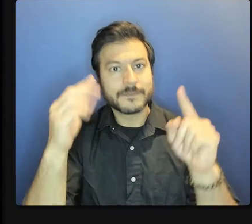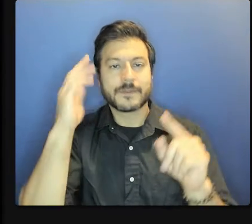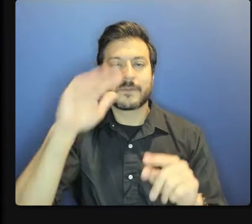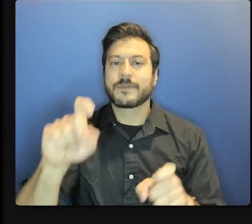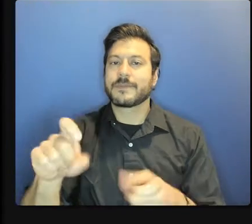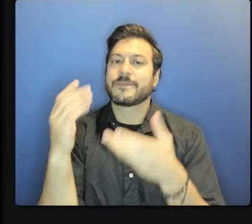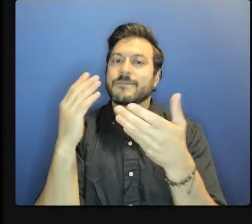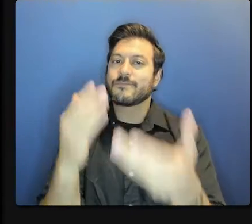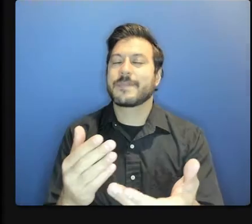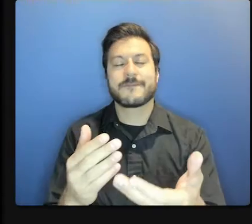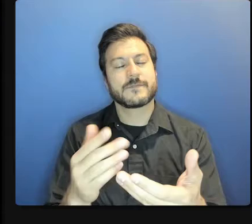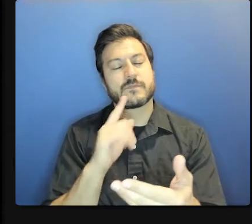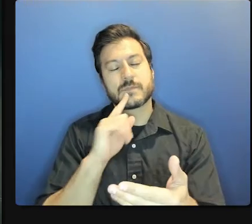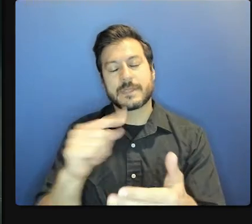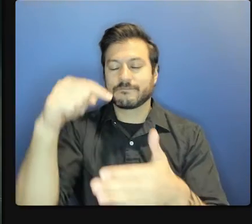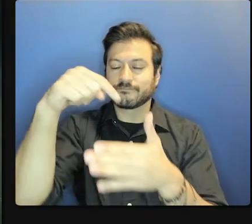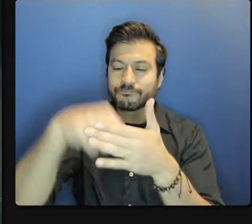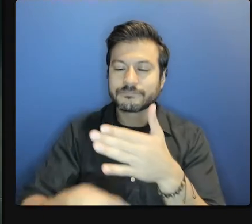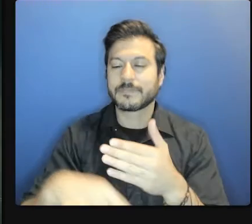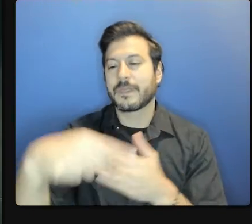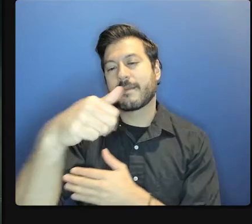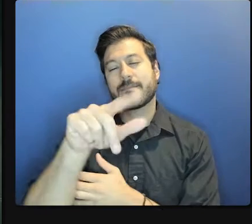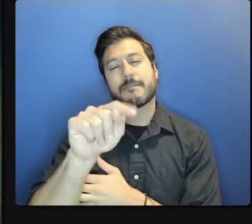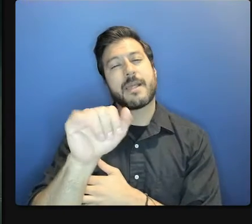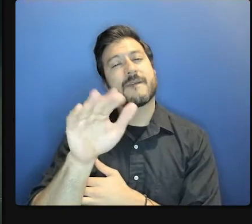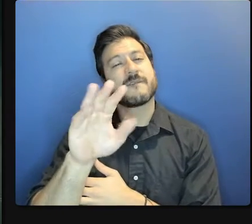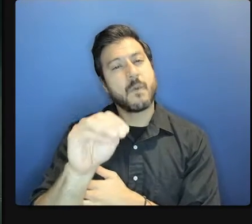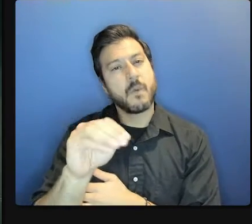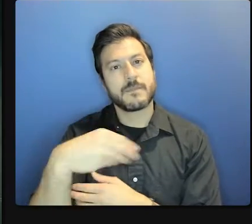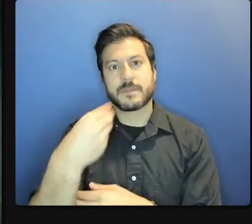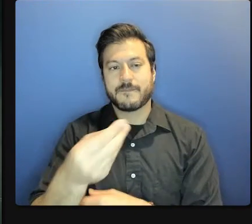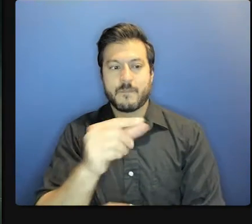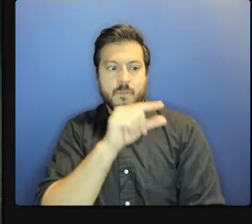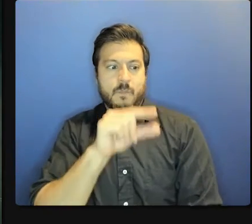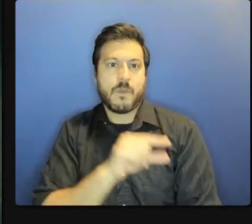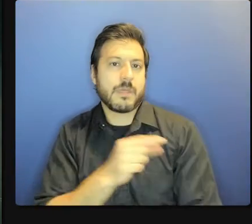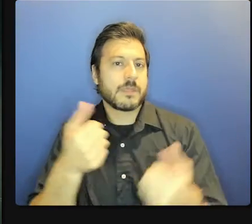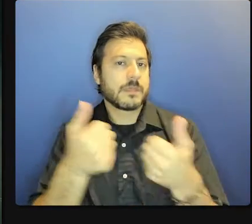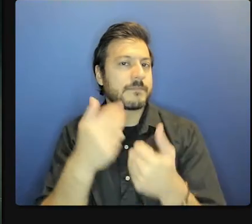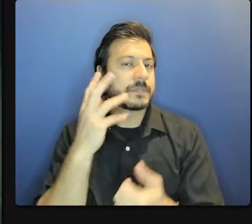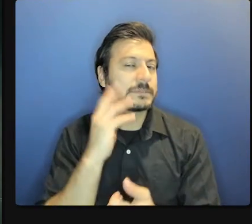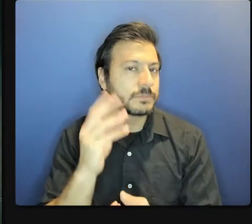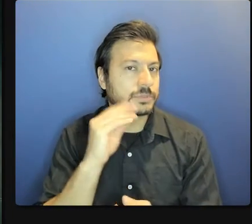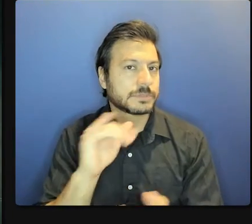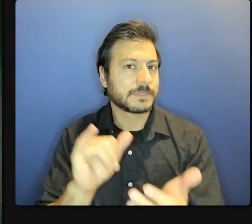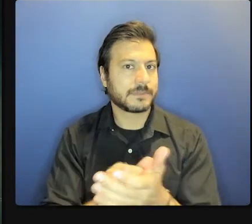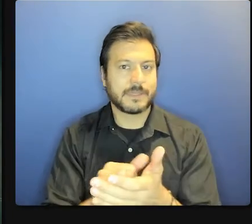we knew we needed to deliver a robust platform. that offers a quality gaming experience